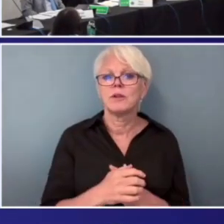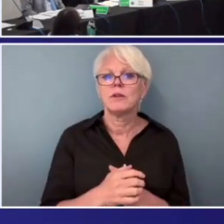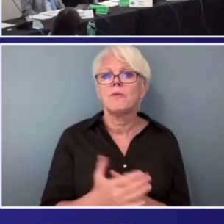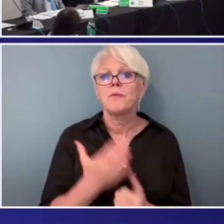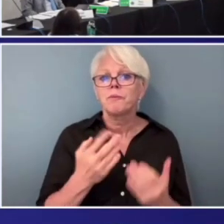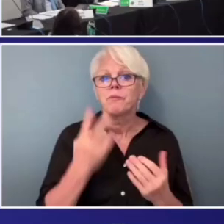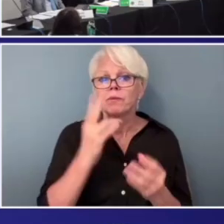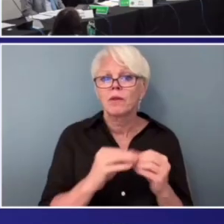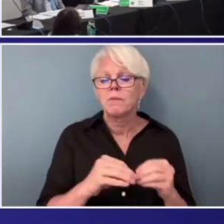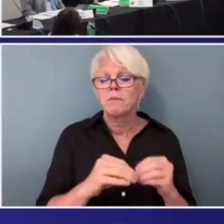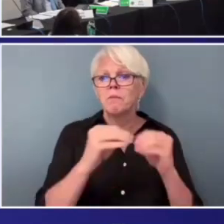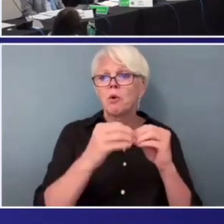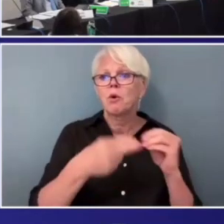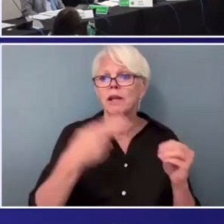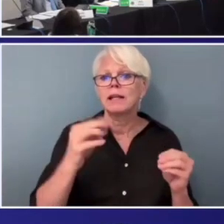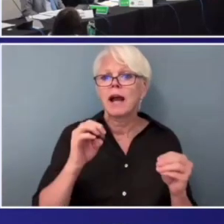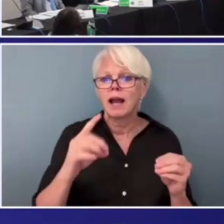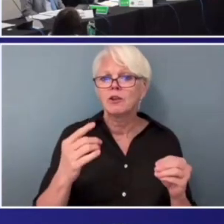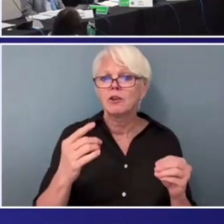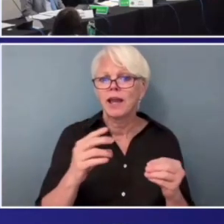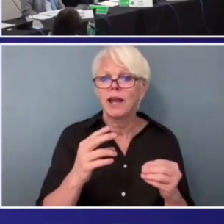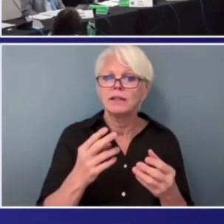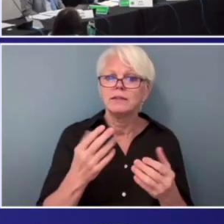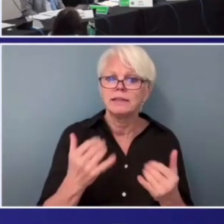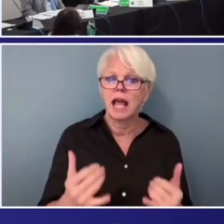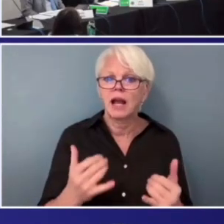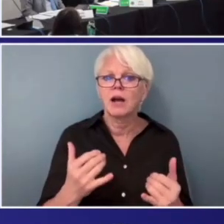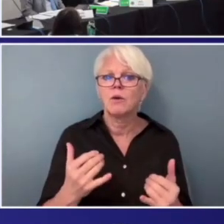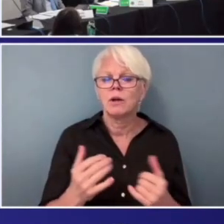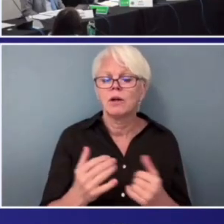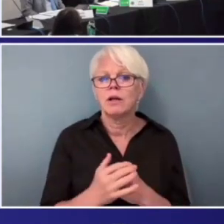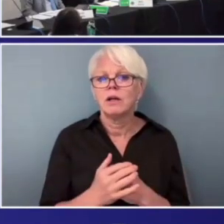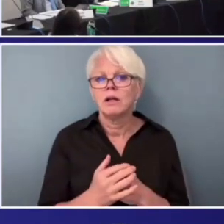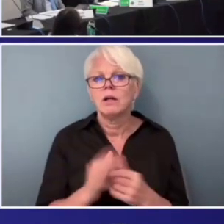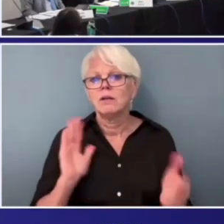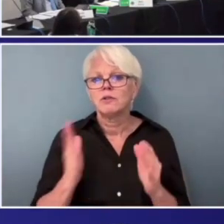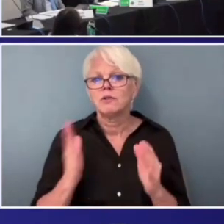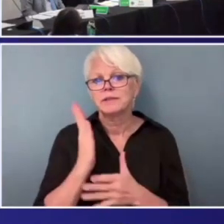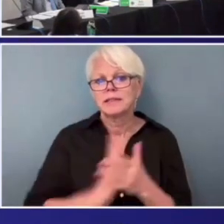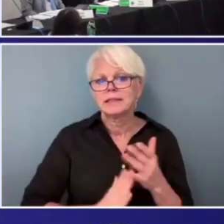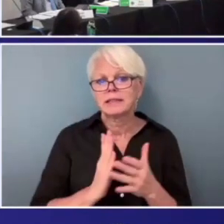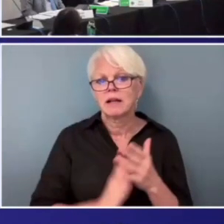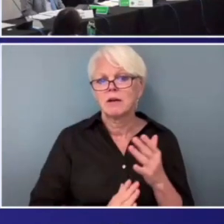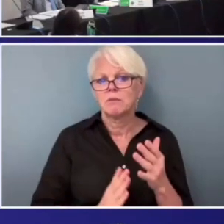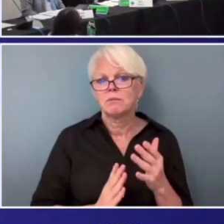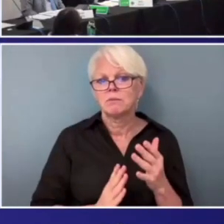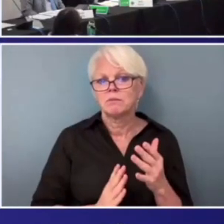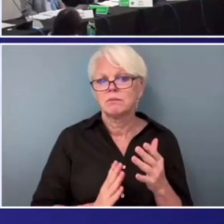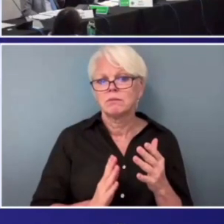higher Ed nowadays versus some of the differentiated programs.